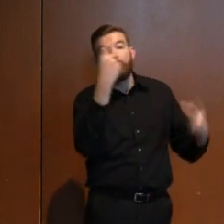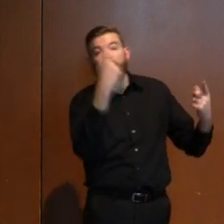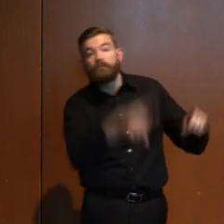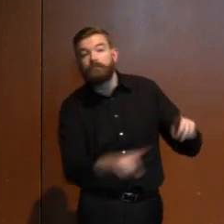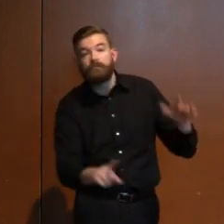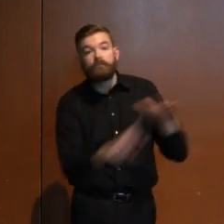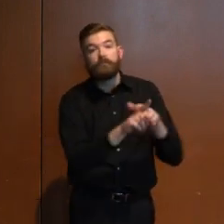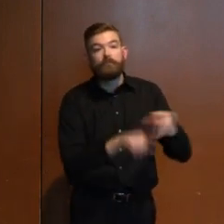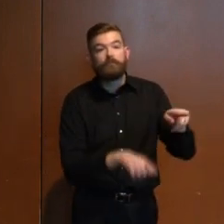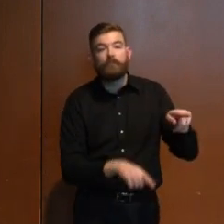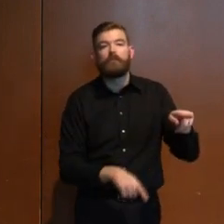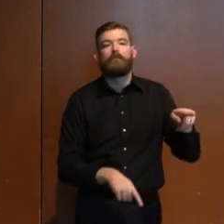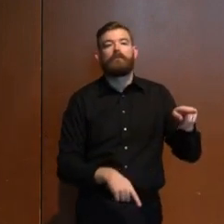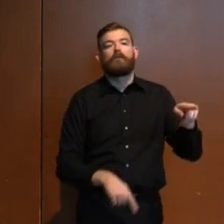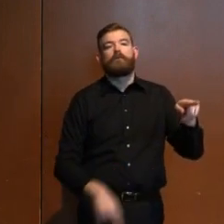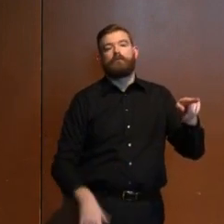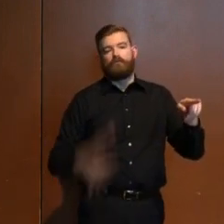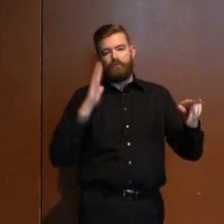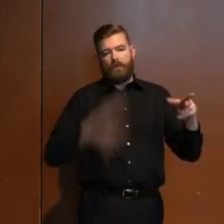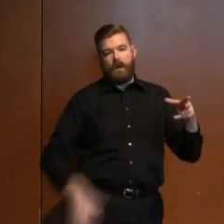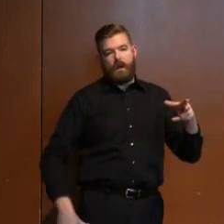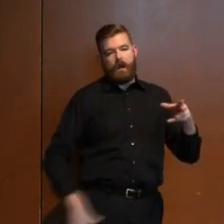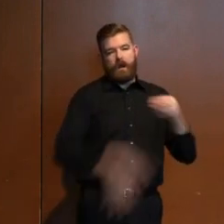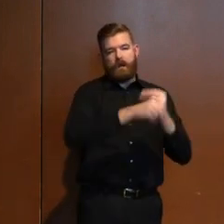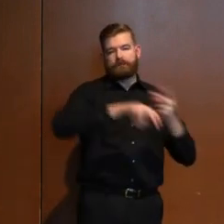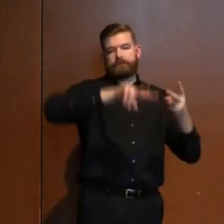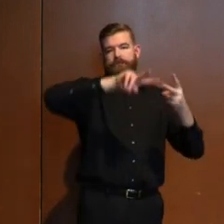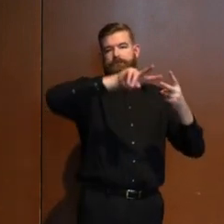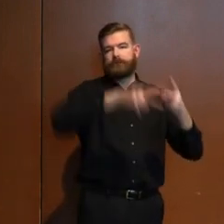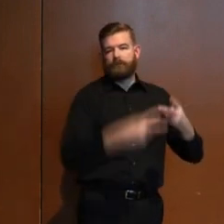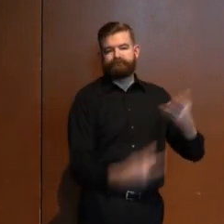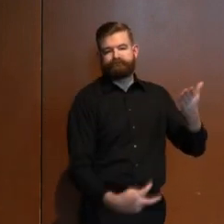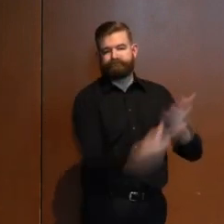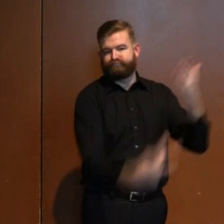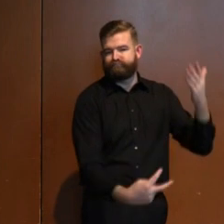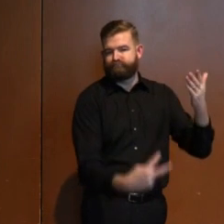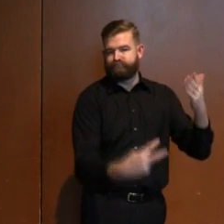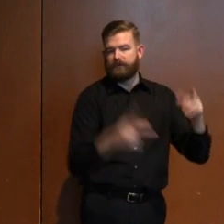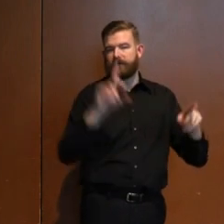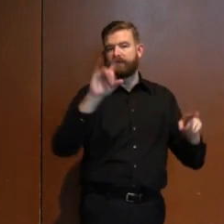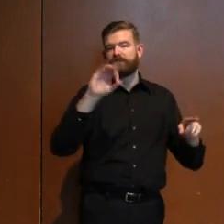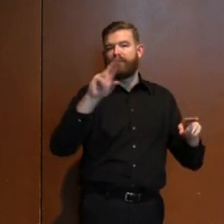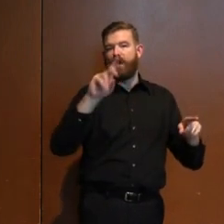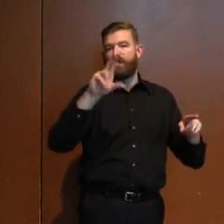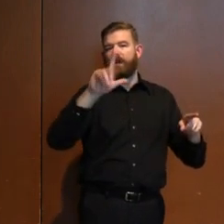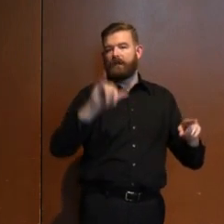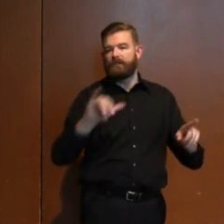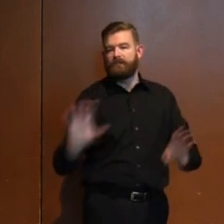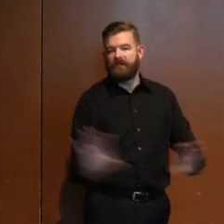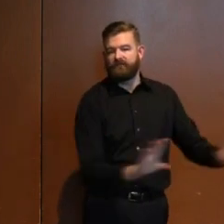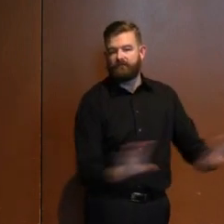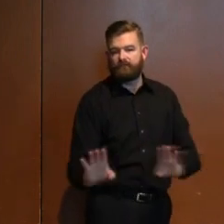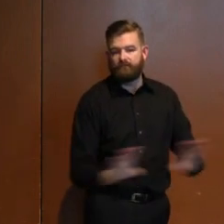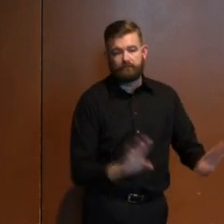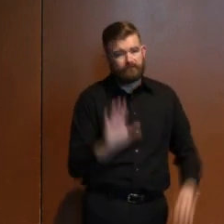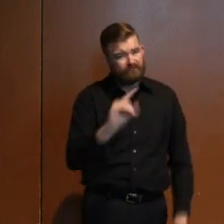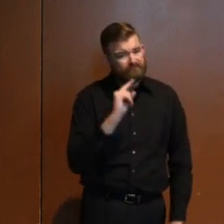CASES. AND THIS IS NOW ANOTHER TOOL THAT THOSE OFFICERS HAVE AT